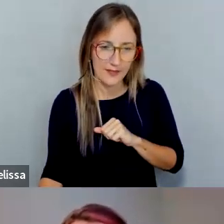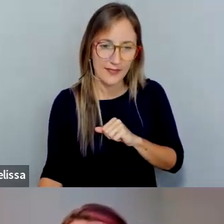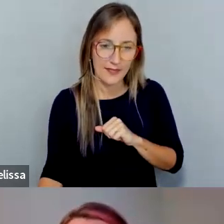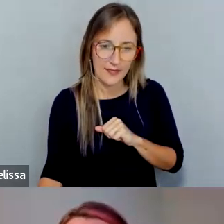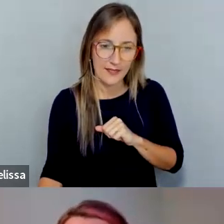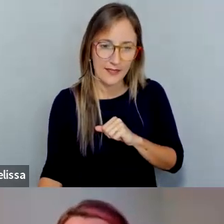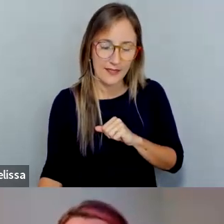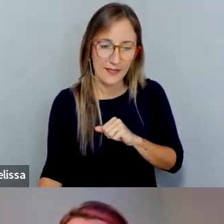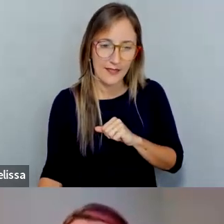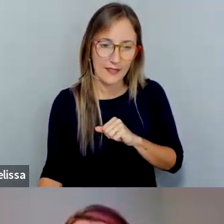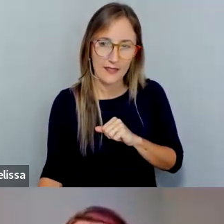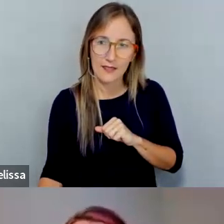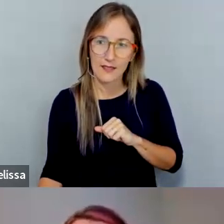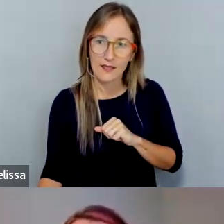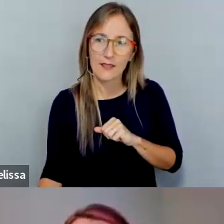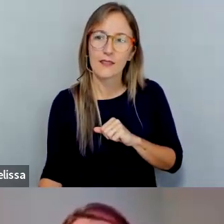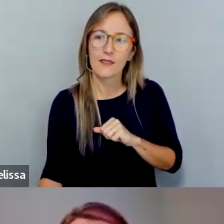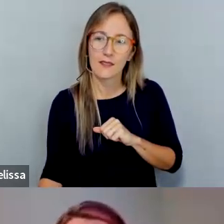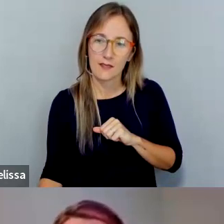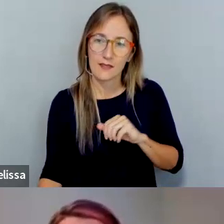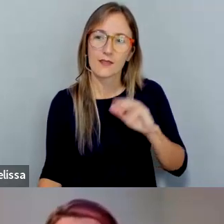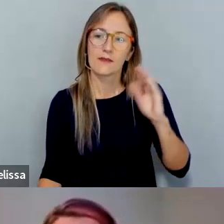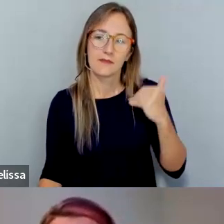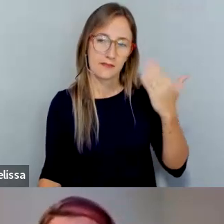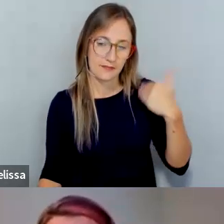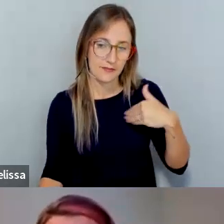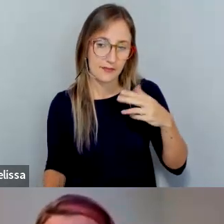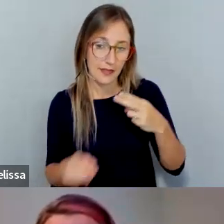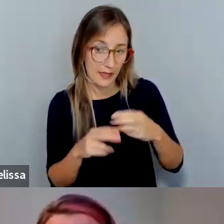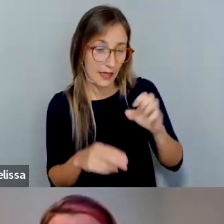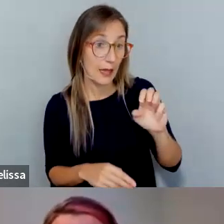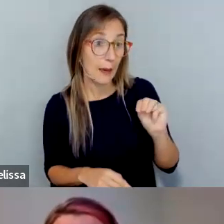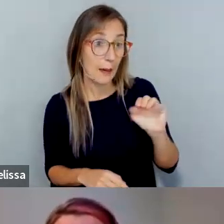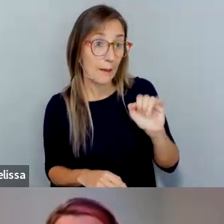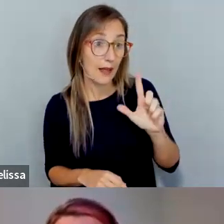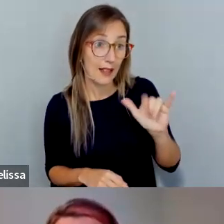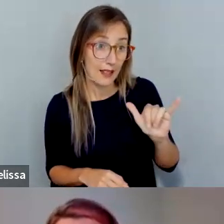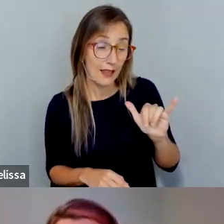: I'm sorry for joining late.